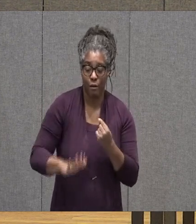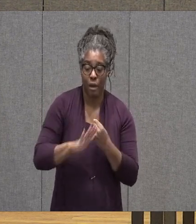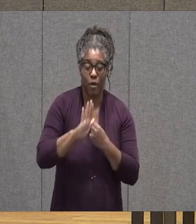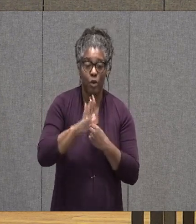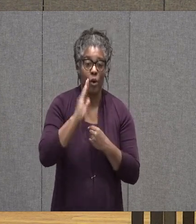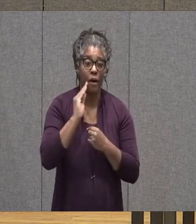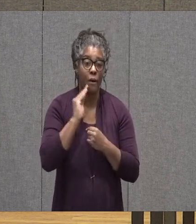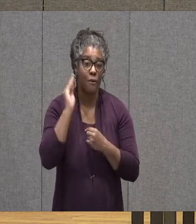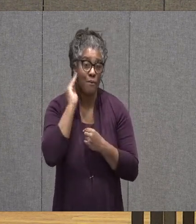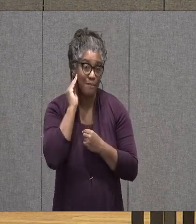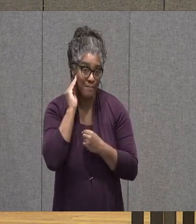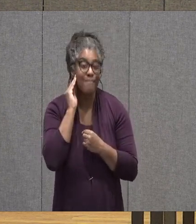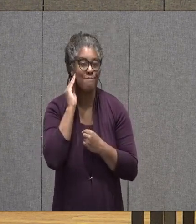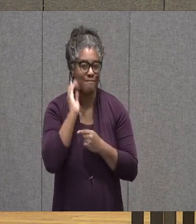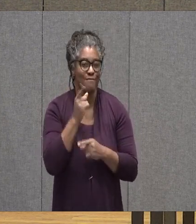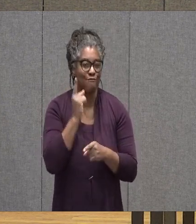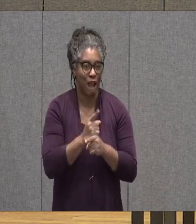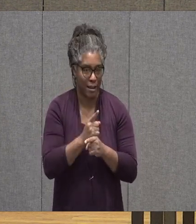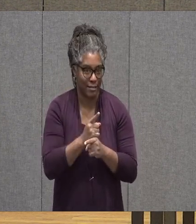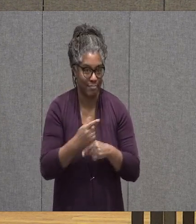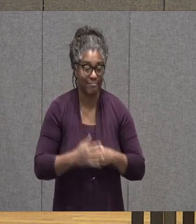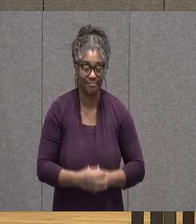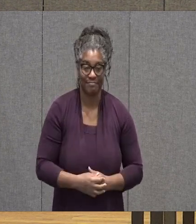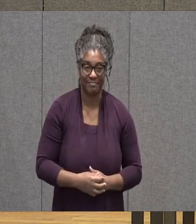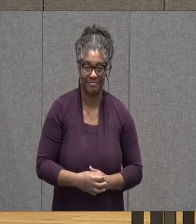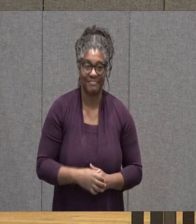So, she got an allowance each week of $1,